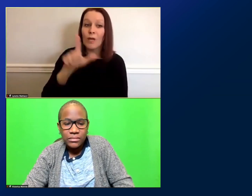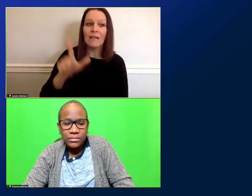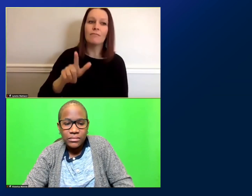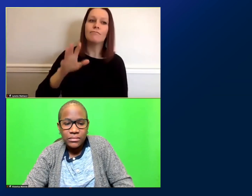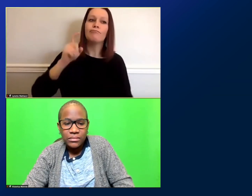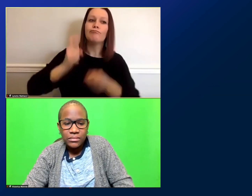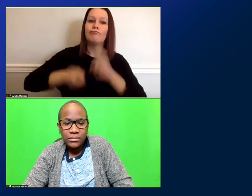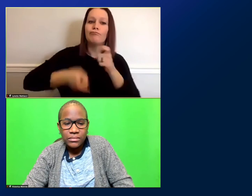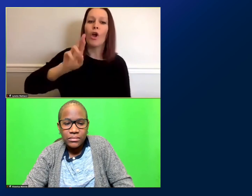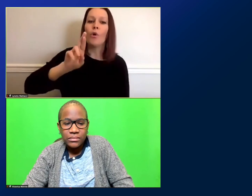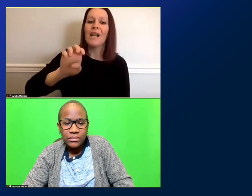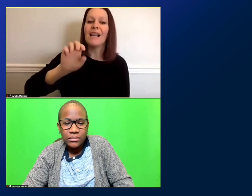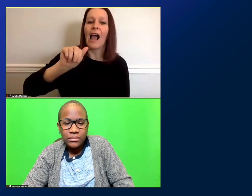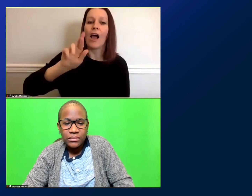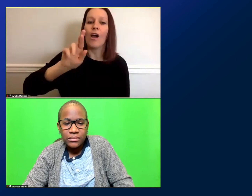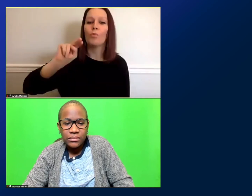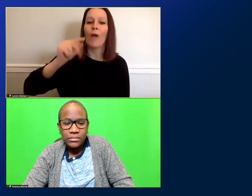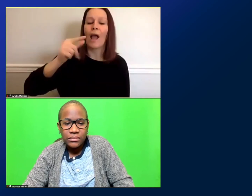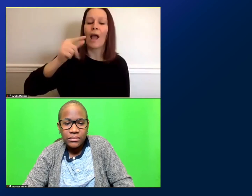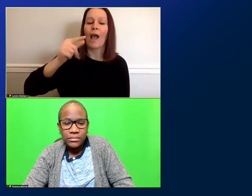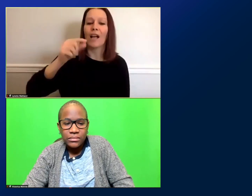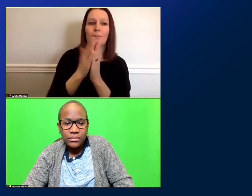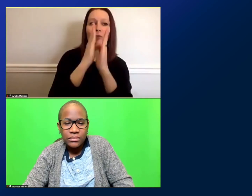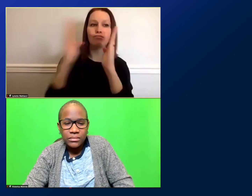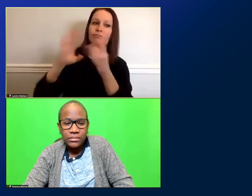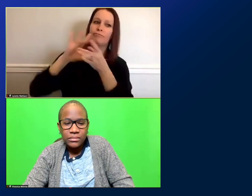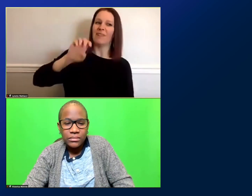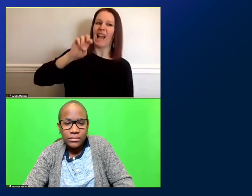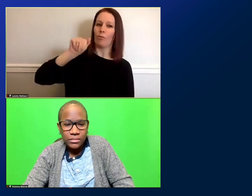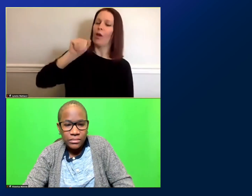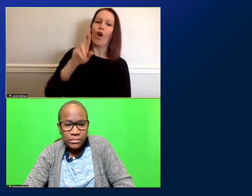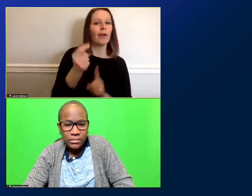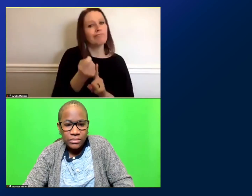we should suggest to libraries to rearrange their books and eliminate certain books written in like